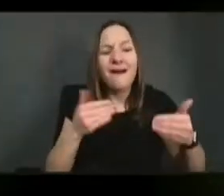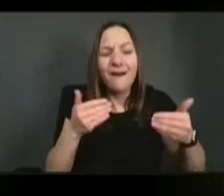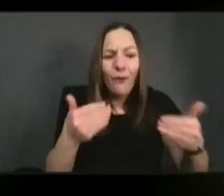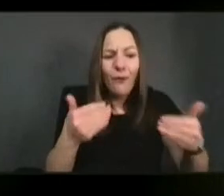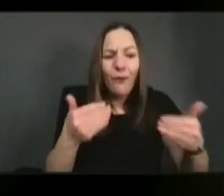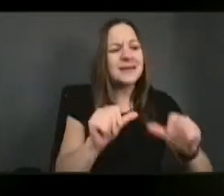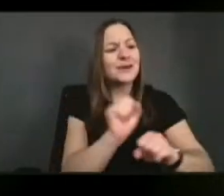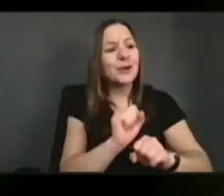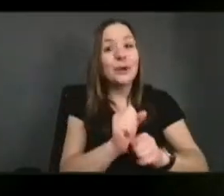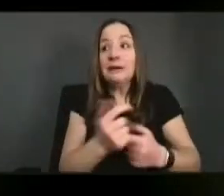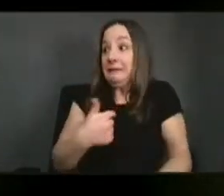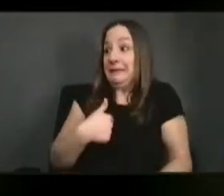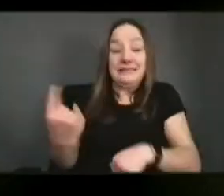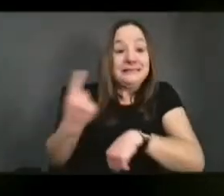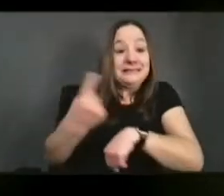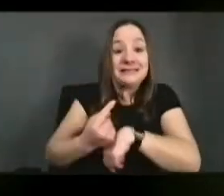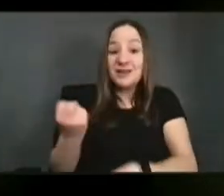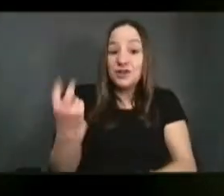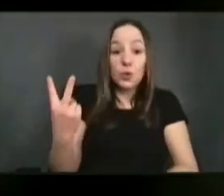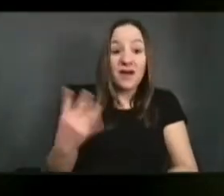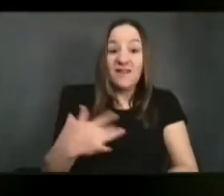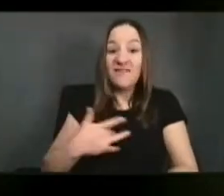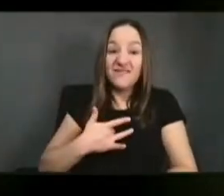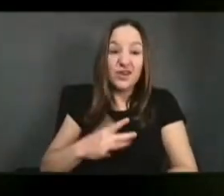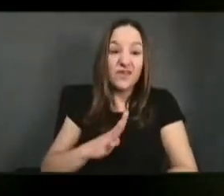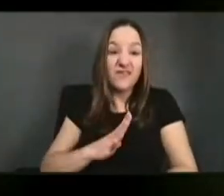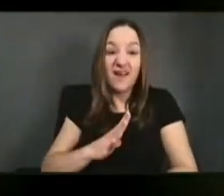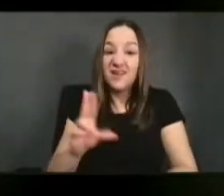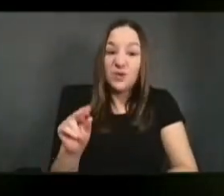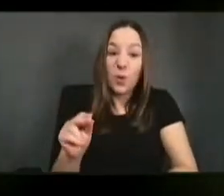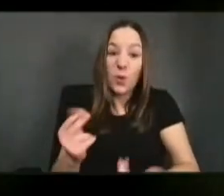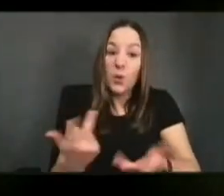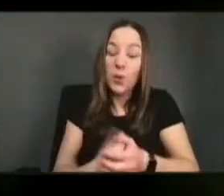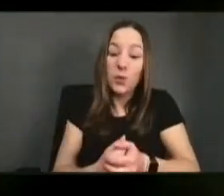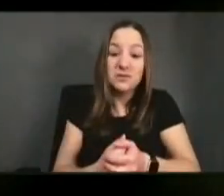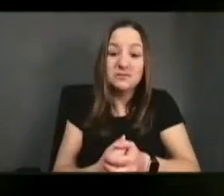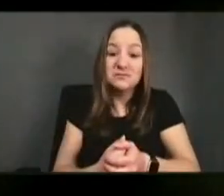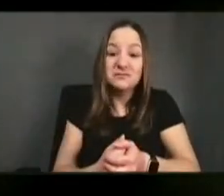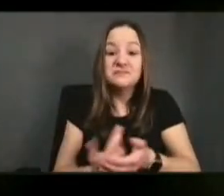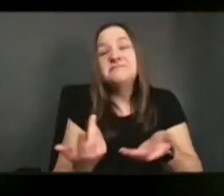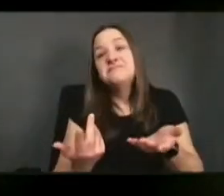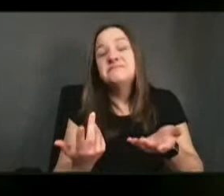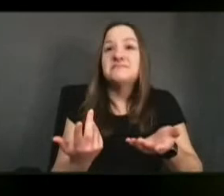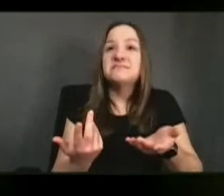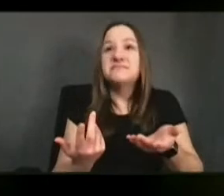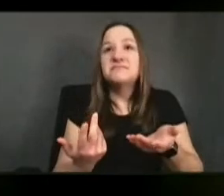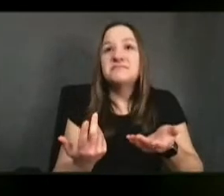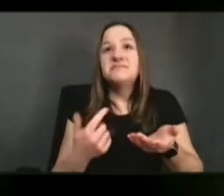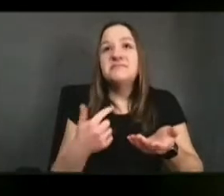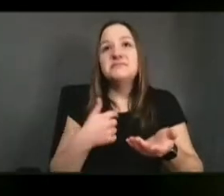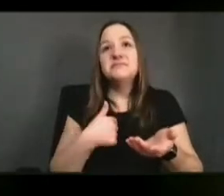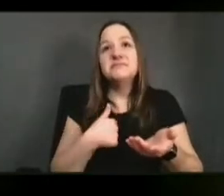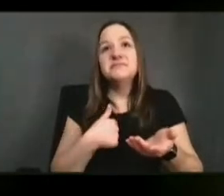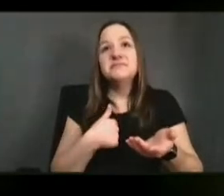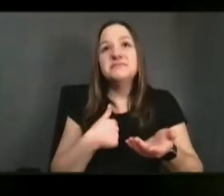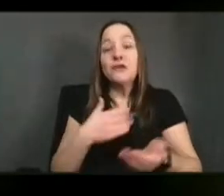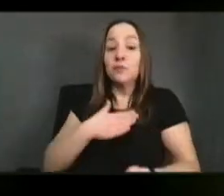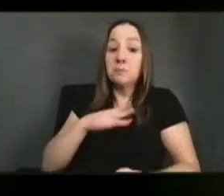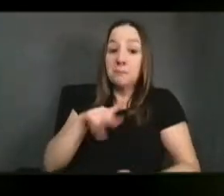backo yo busess. I'm 12 days and I'm not fine. And I'm testing positive. So I'm you